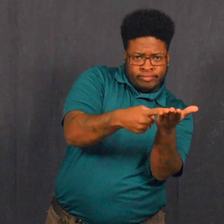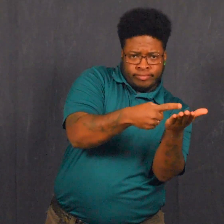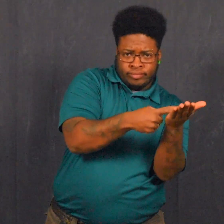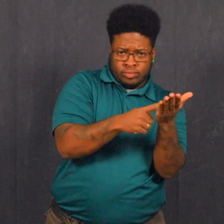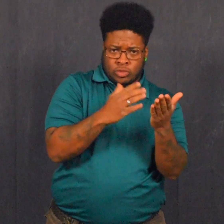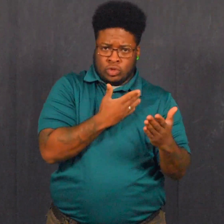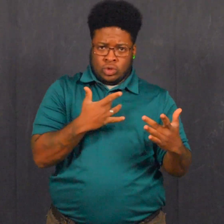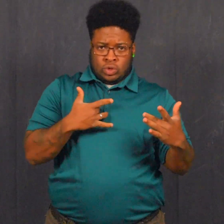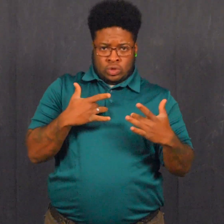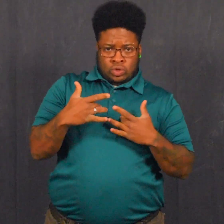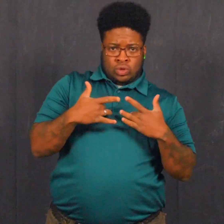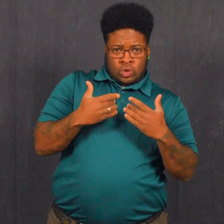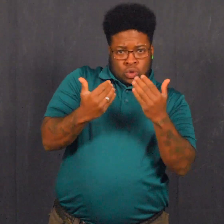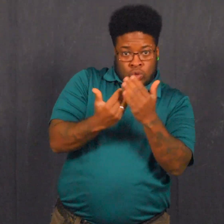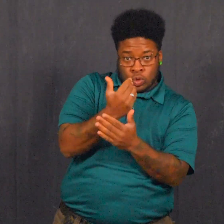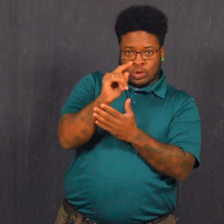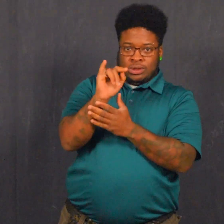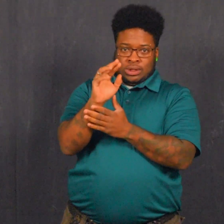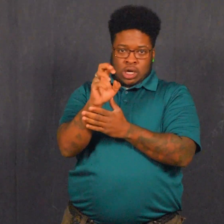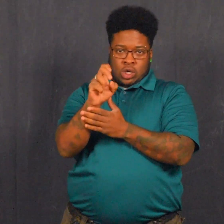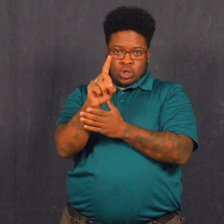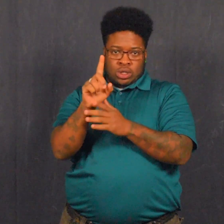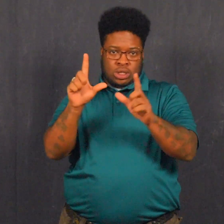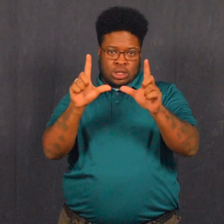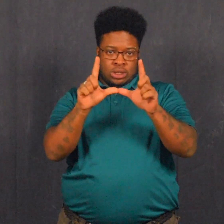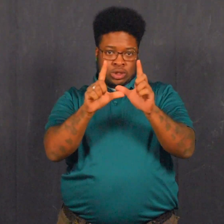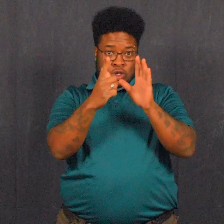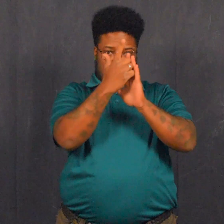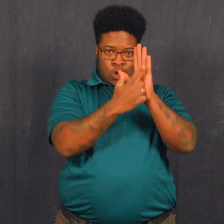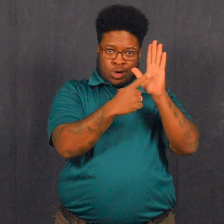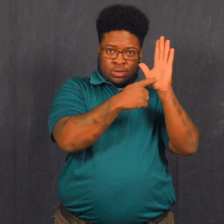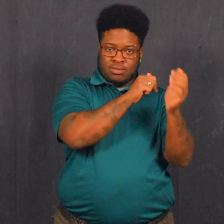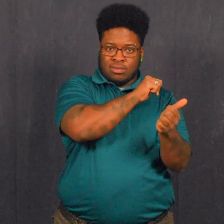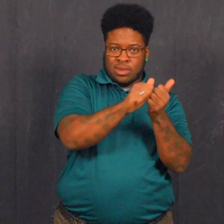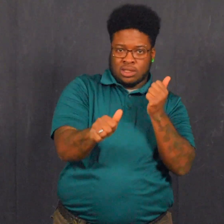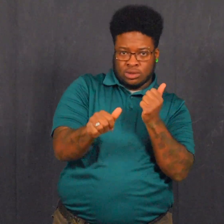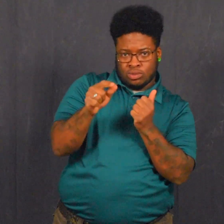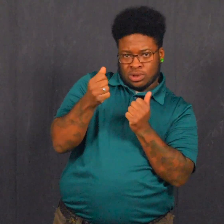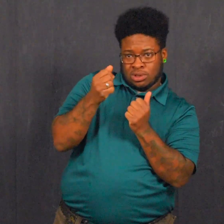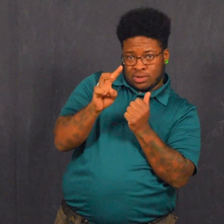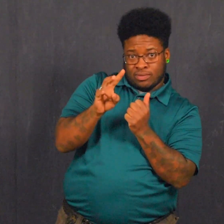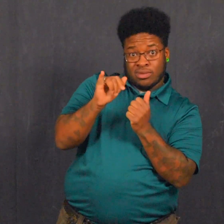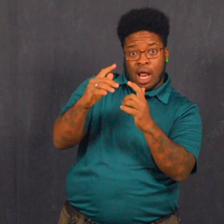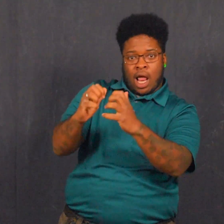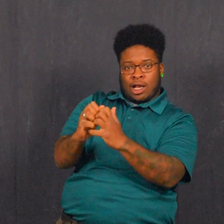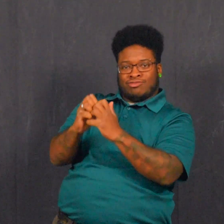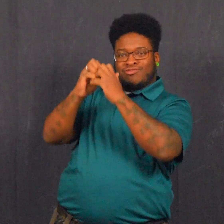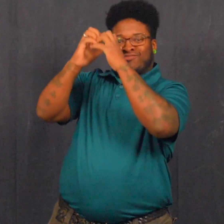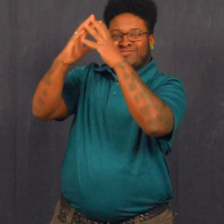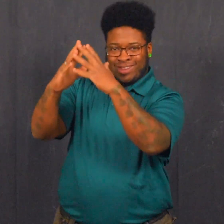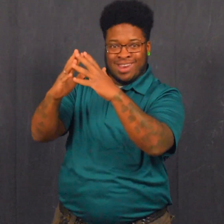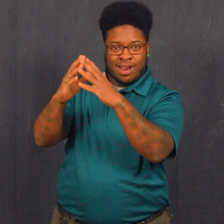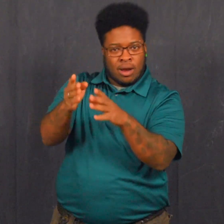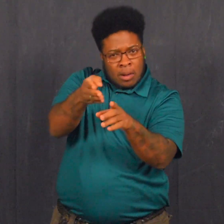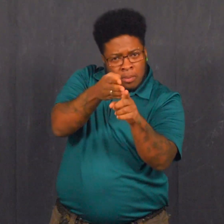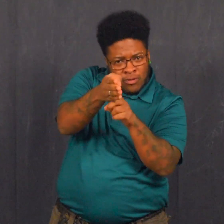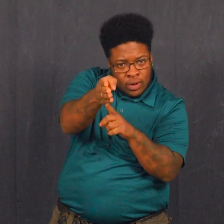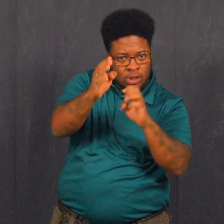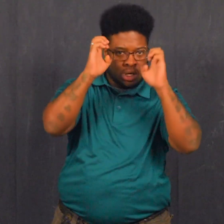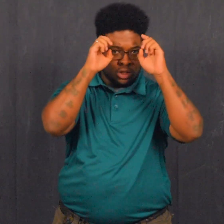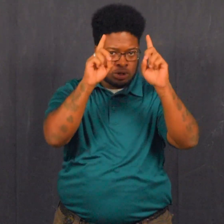our concerns about the new tiered licensure law that passed in 2017 that created the Professional Educators Licensure